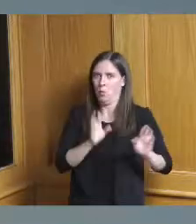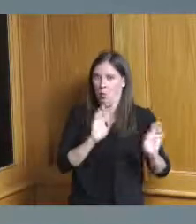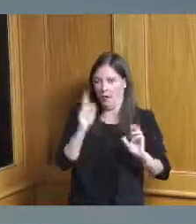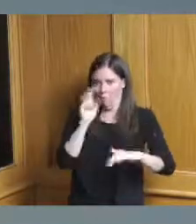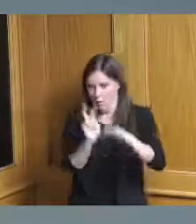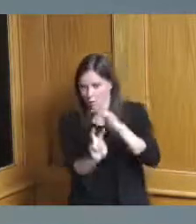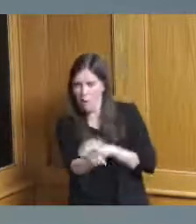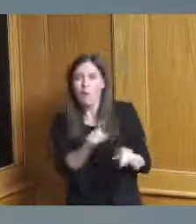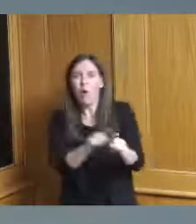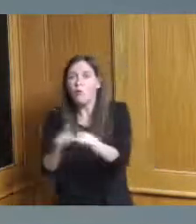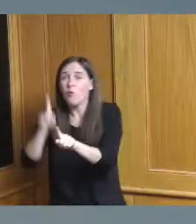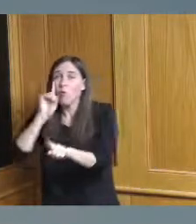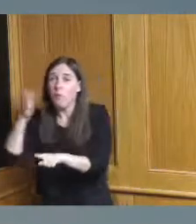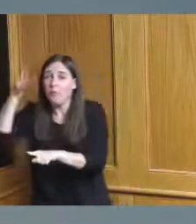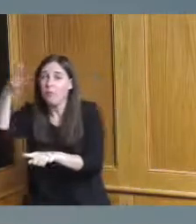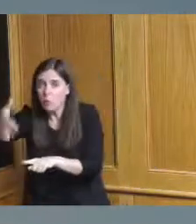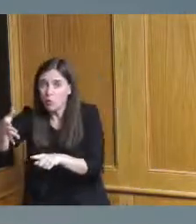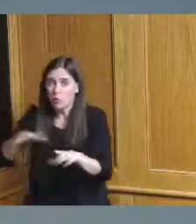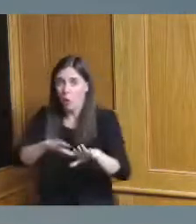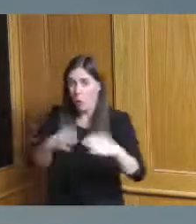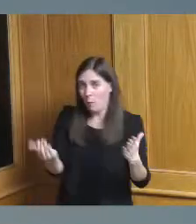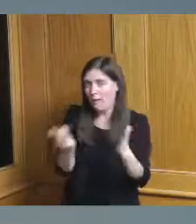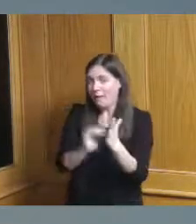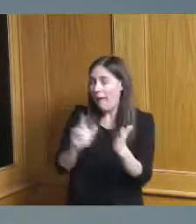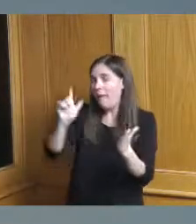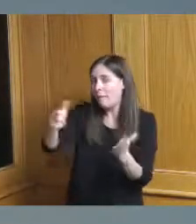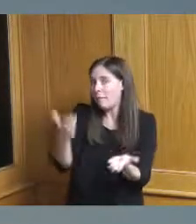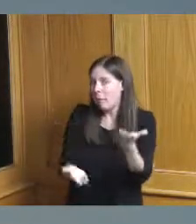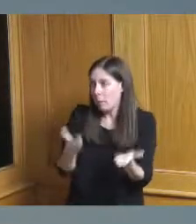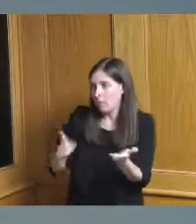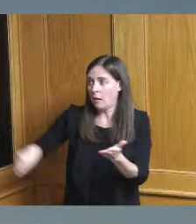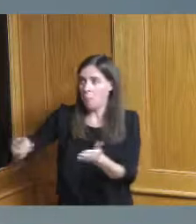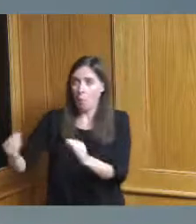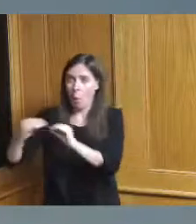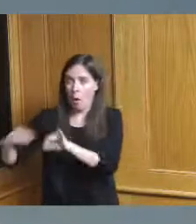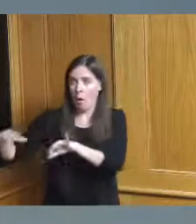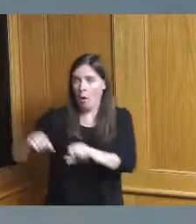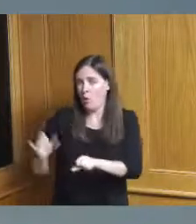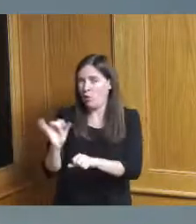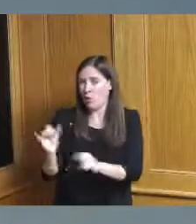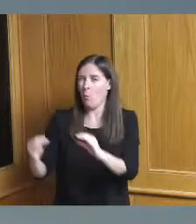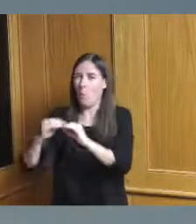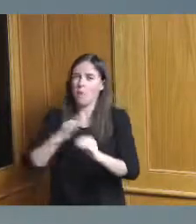and this was the issuance as well Commissioners that was led for the first time by loop capital